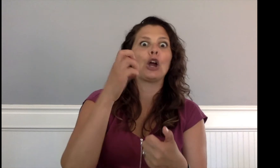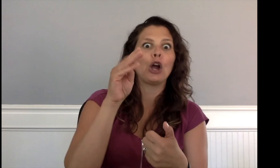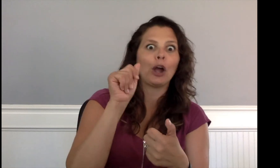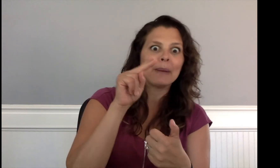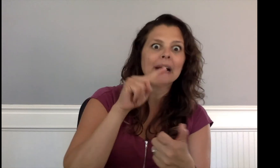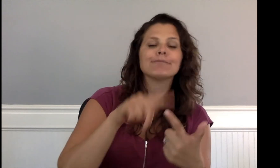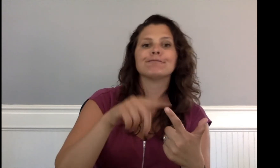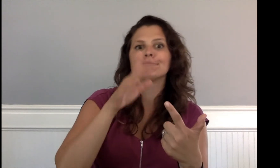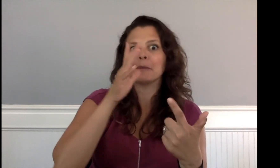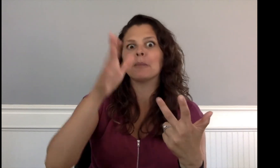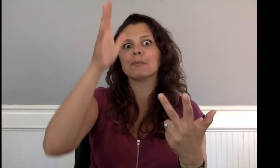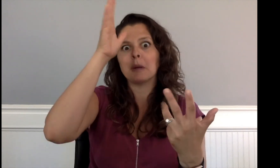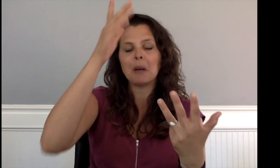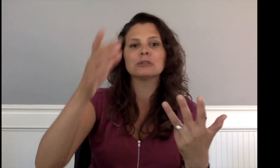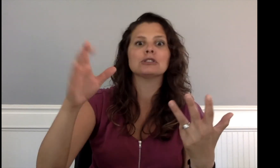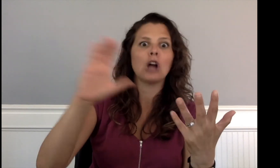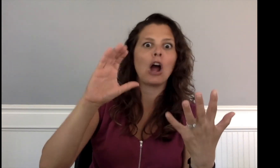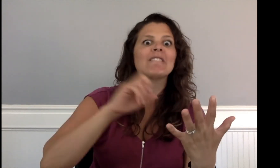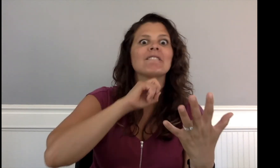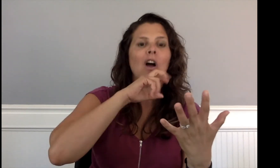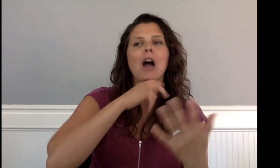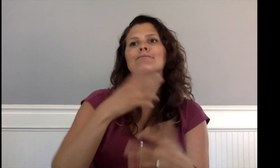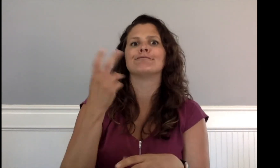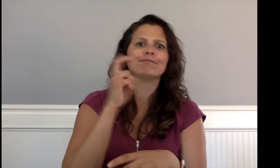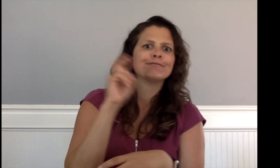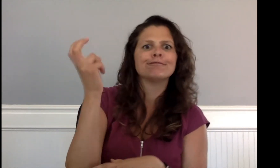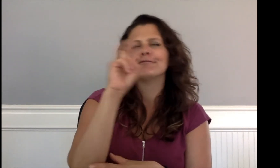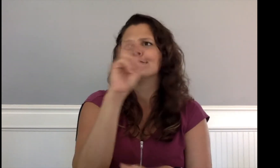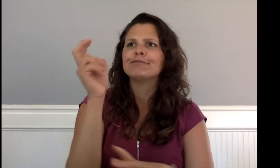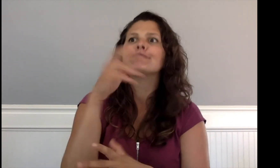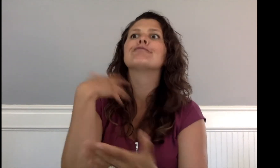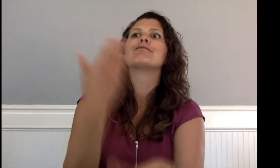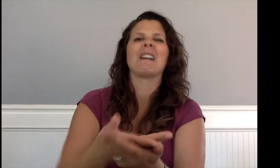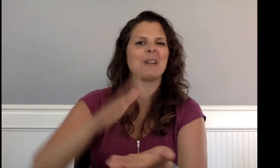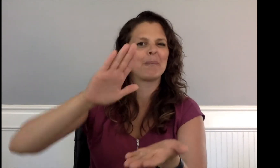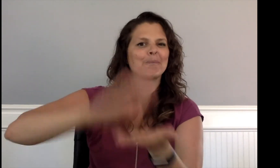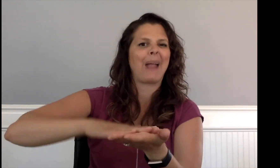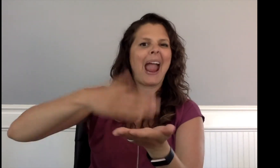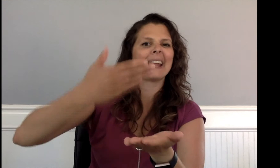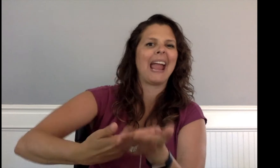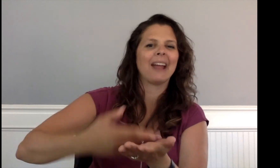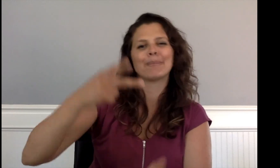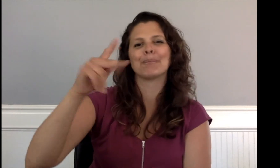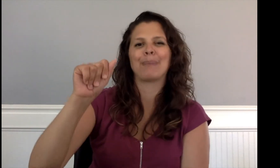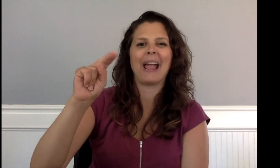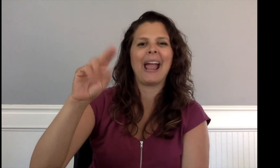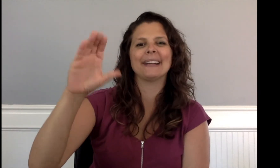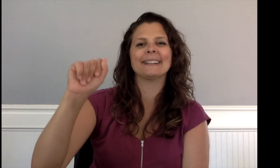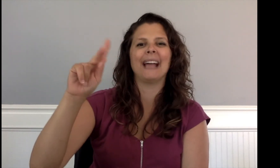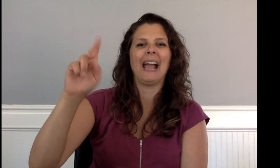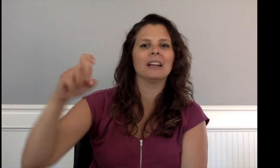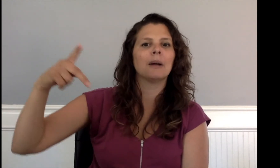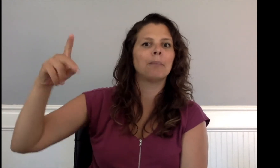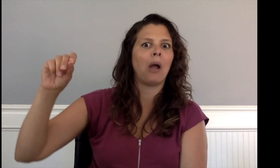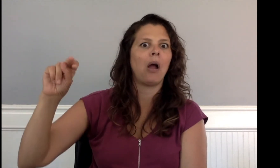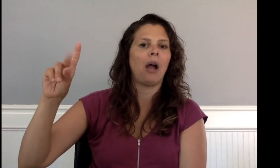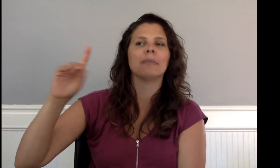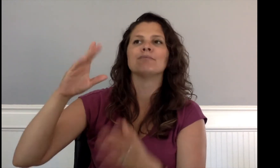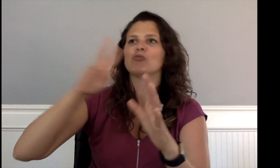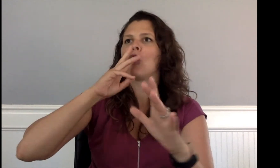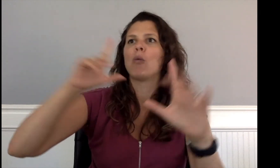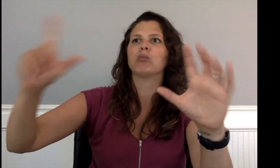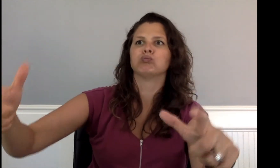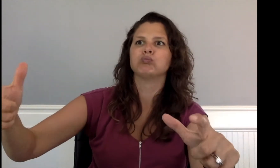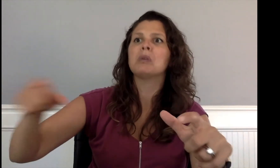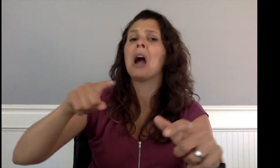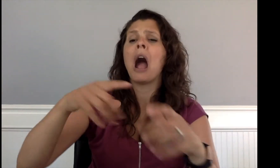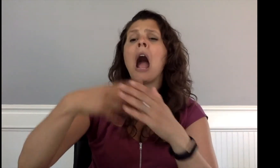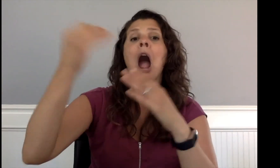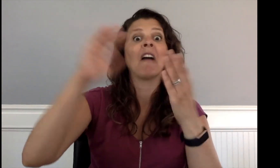They drove to Pancake Pond, on the outskirts of the